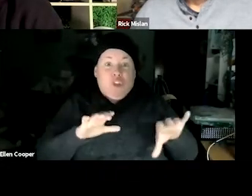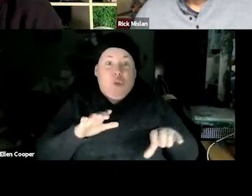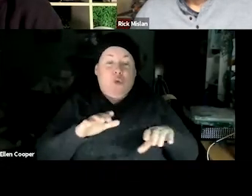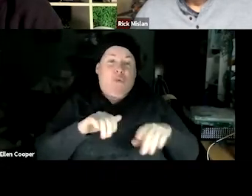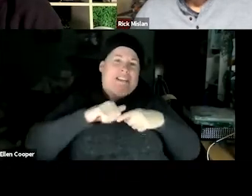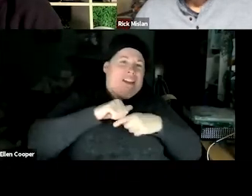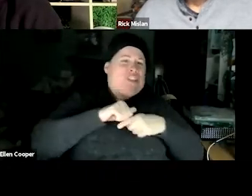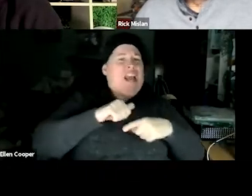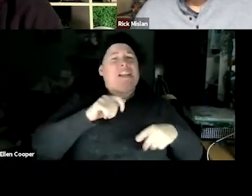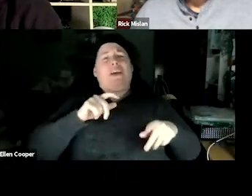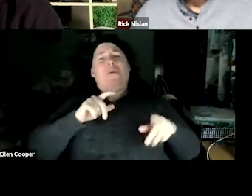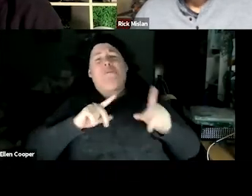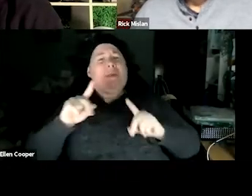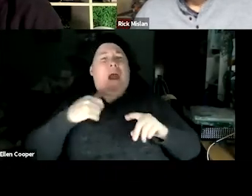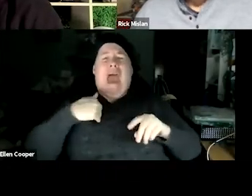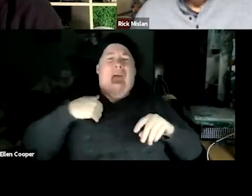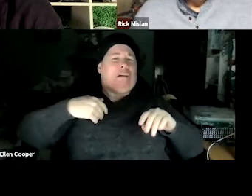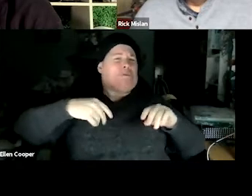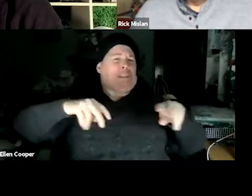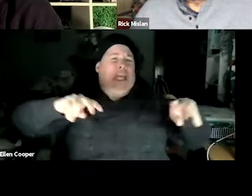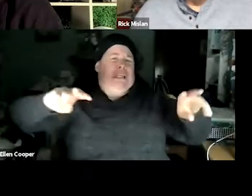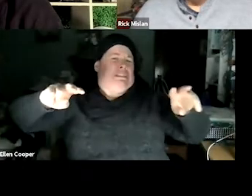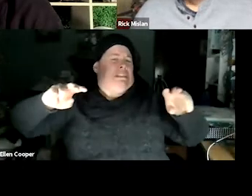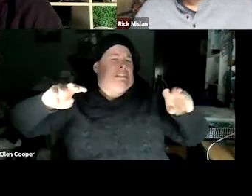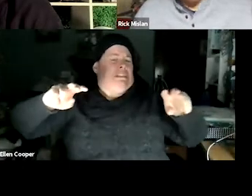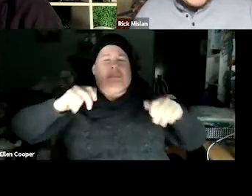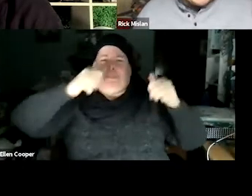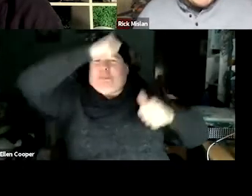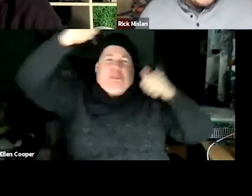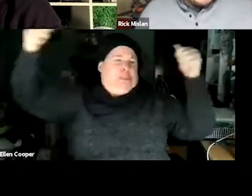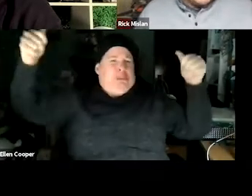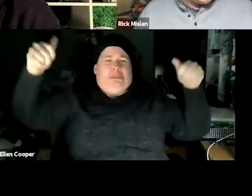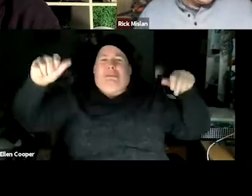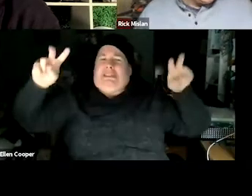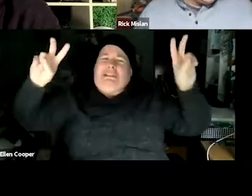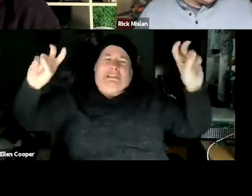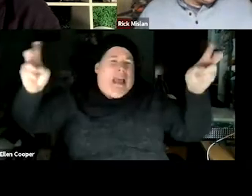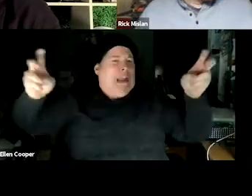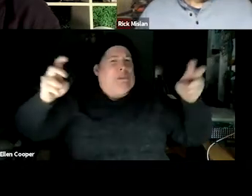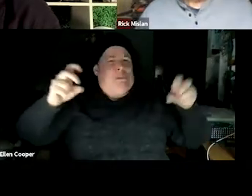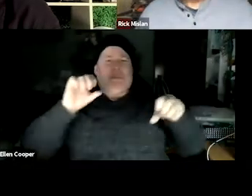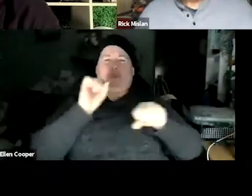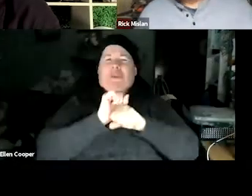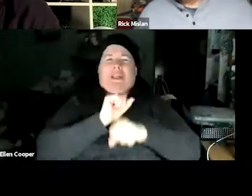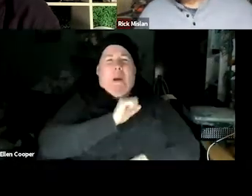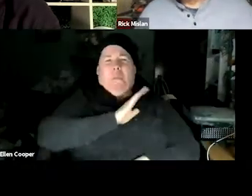with amazing titles boardroom, you know, boards of companies and things like that. CalebBarlow: And the, the other thing that struck.